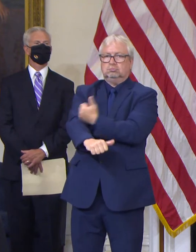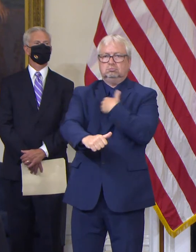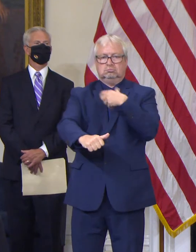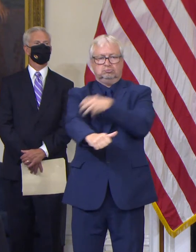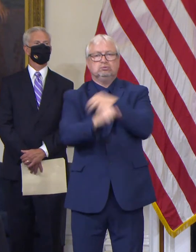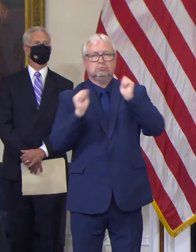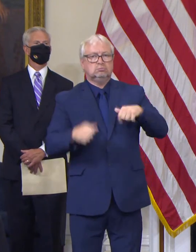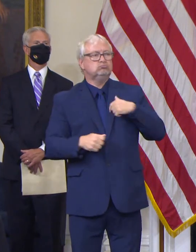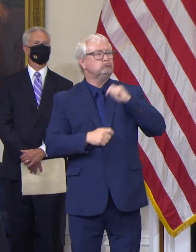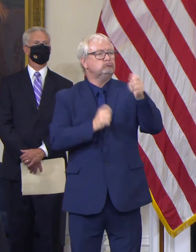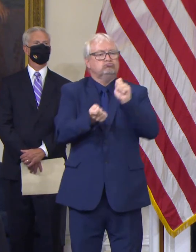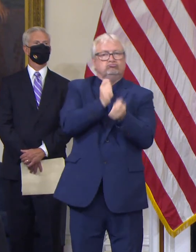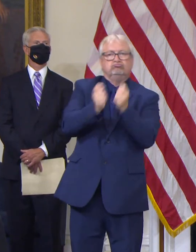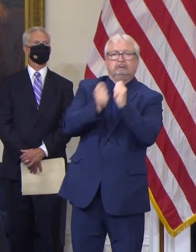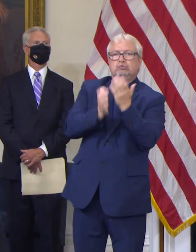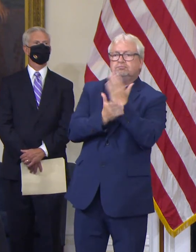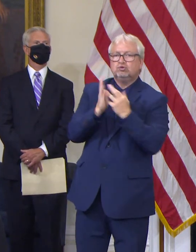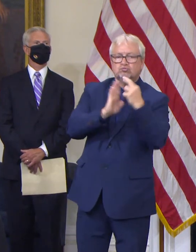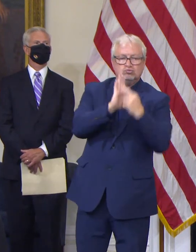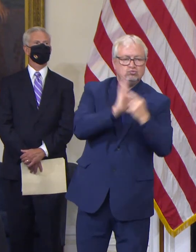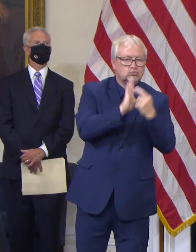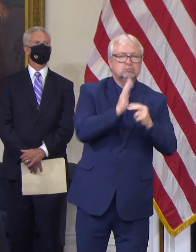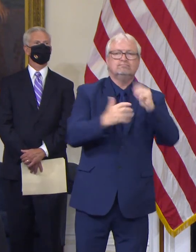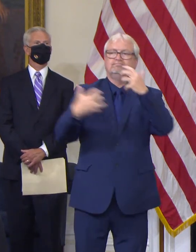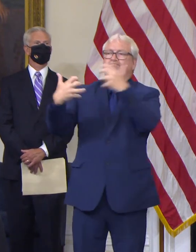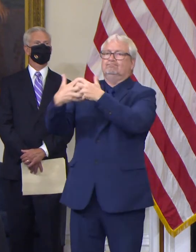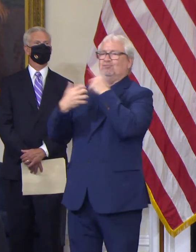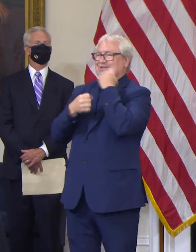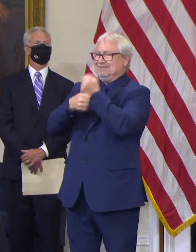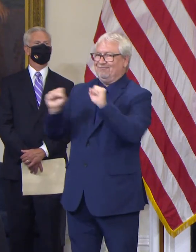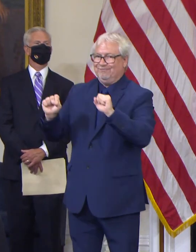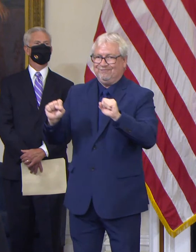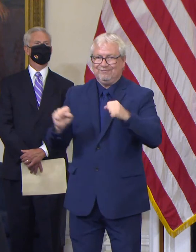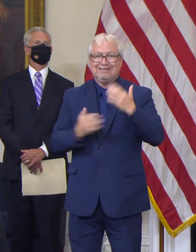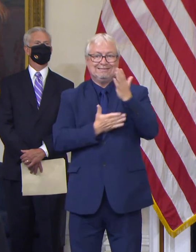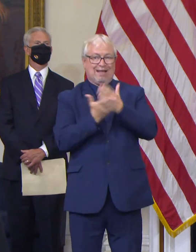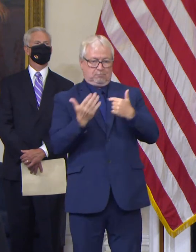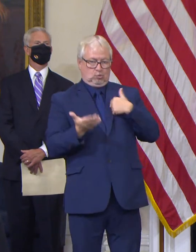so we'll likely be submitting that on the first we'll probably do the first day of that.